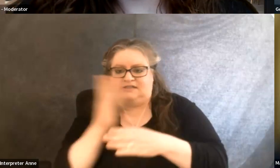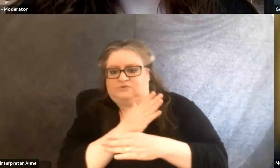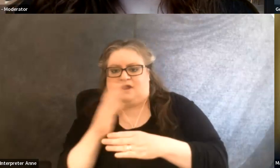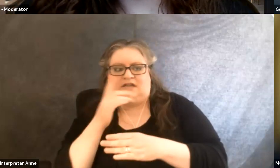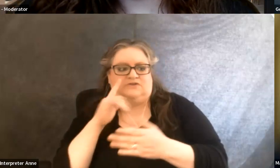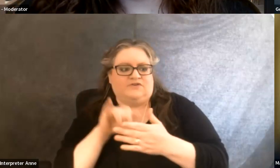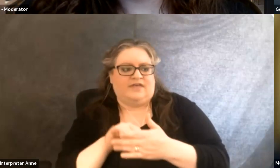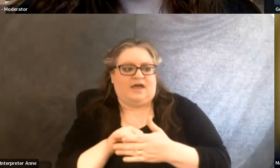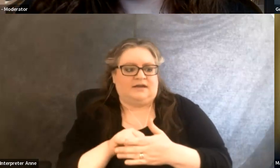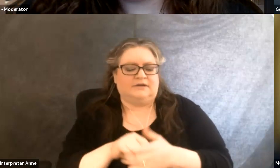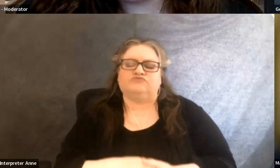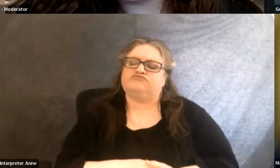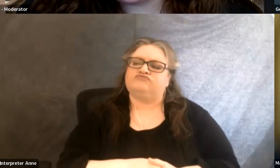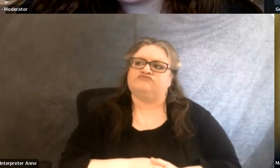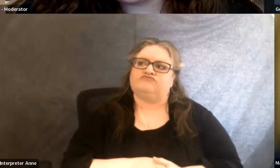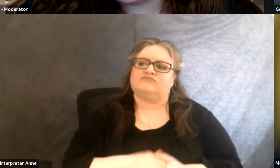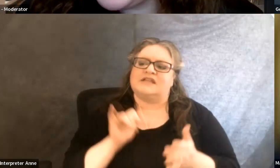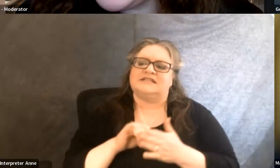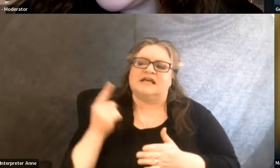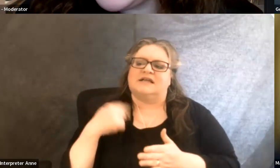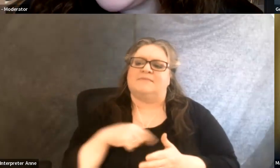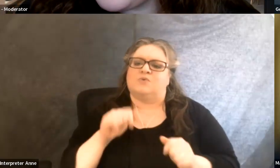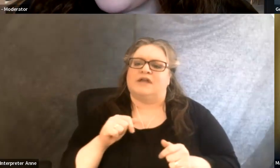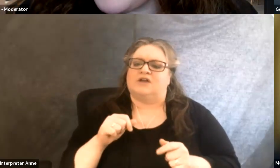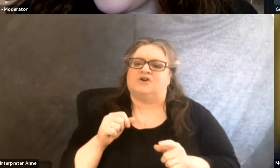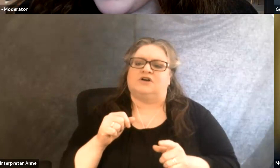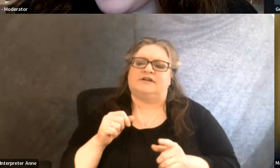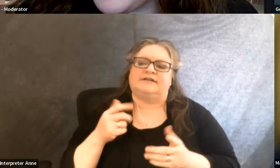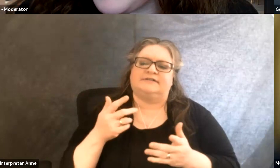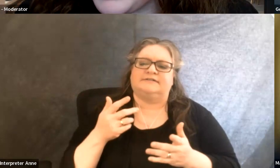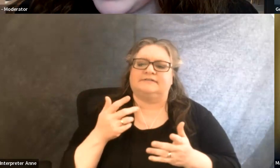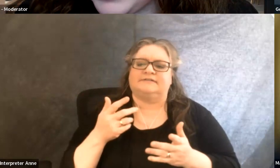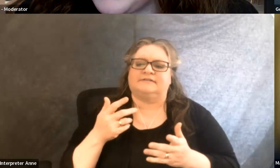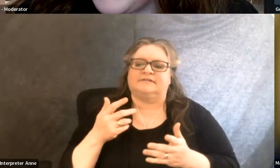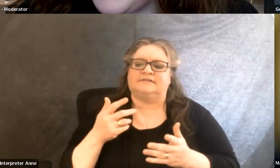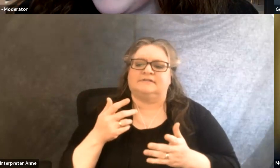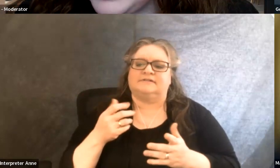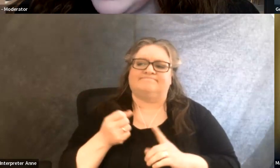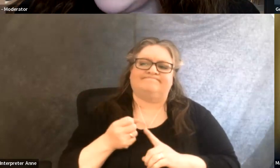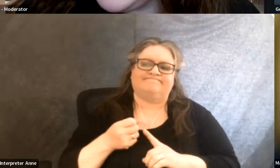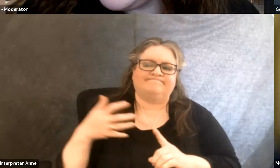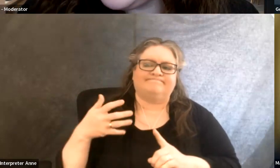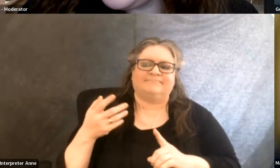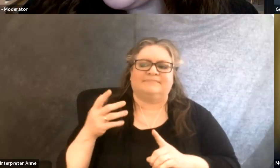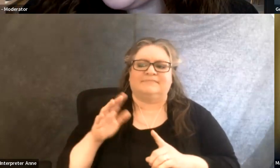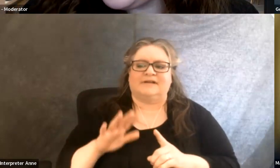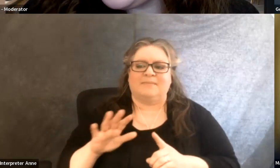And that's something we could give a little bit about but...